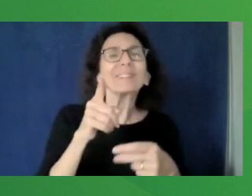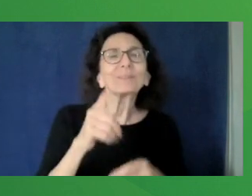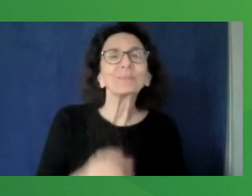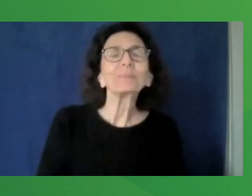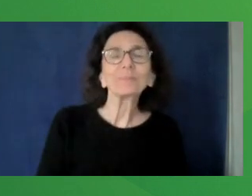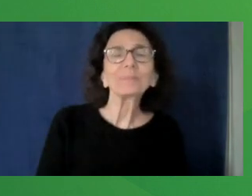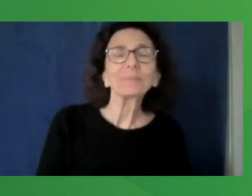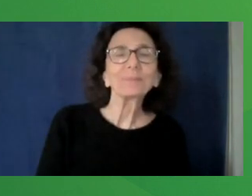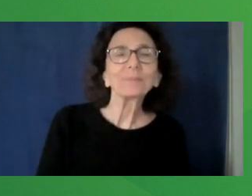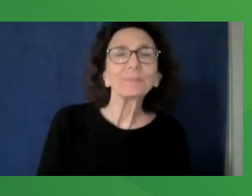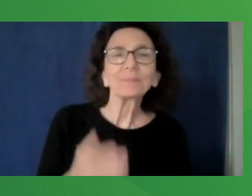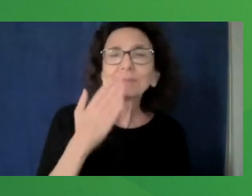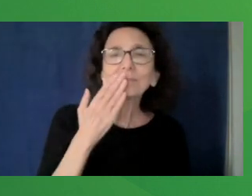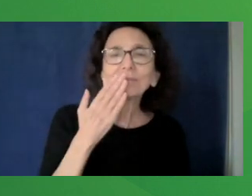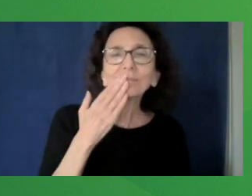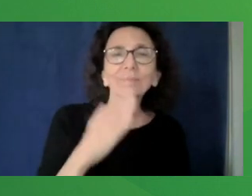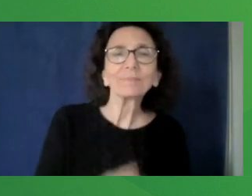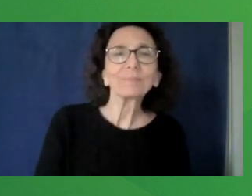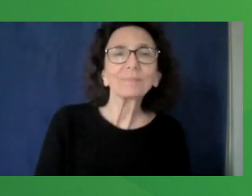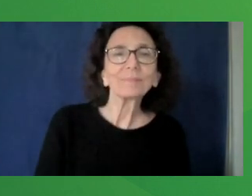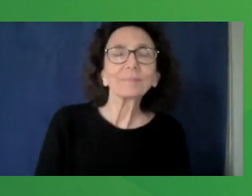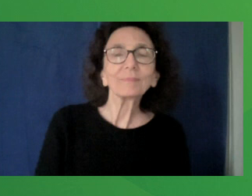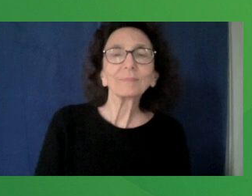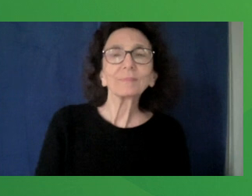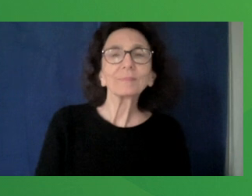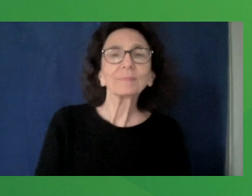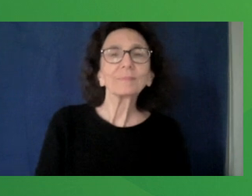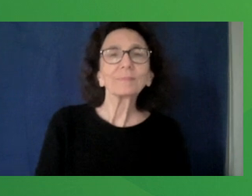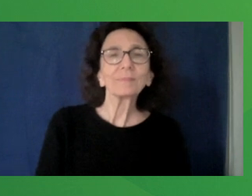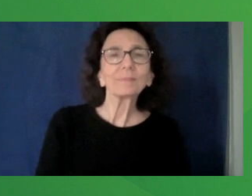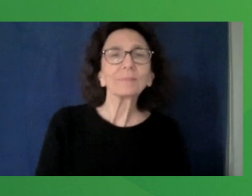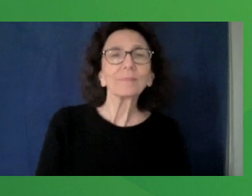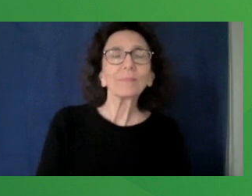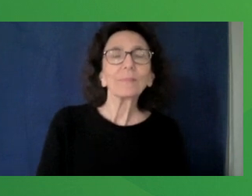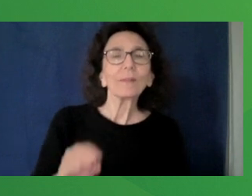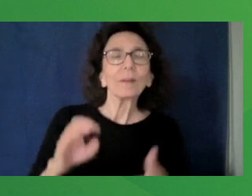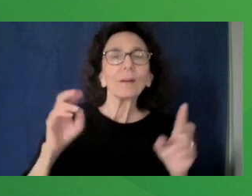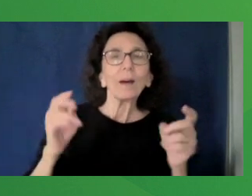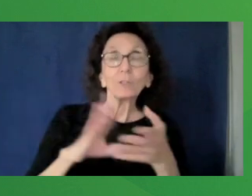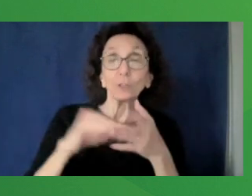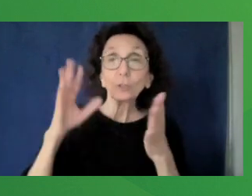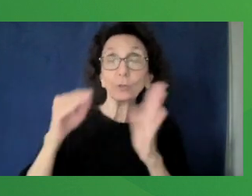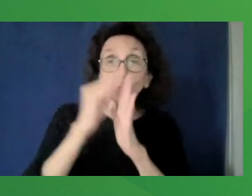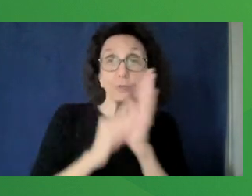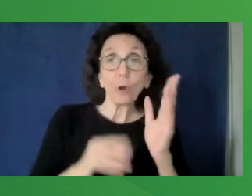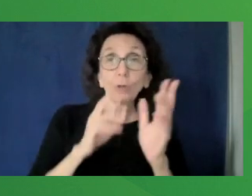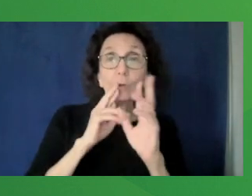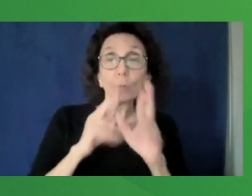Thank you. So, first, we're gonna start with the environment. And my students did record voice memos. SPEAKER: